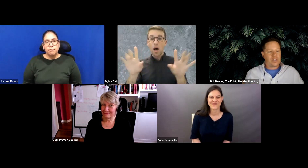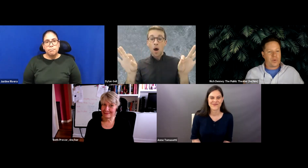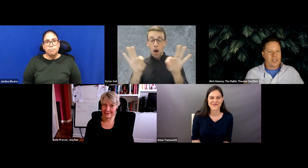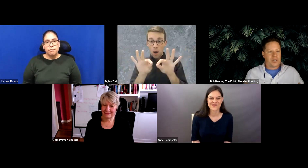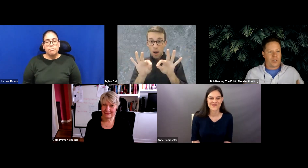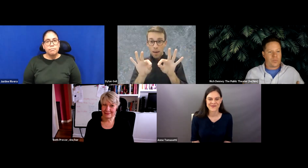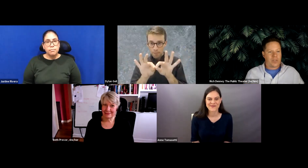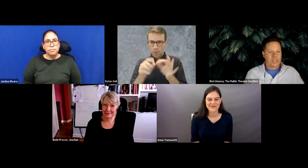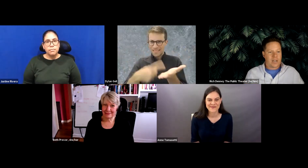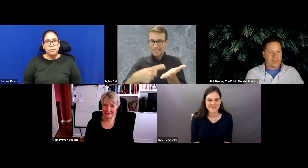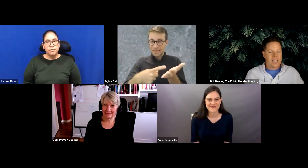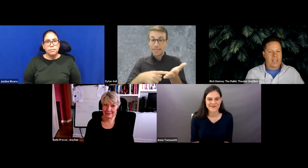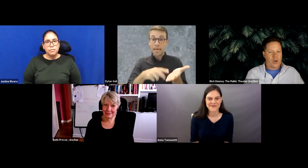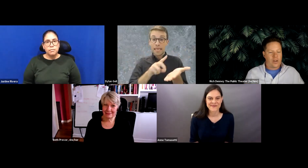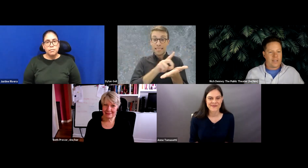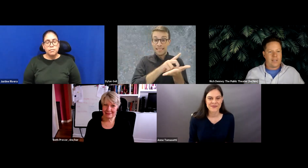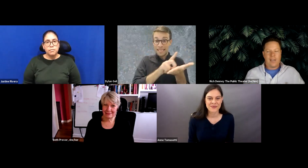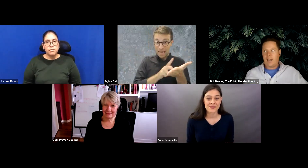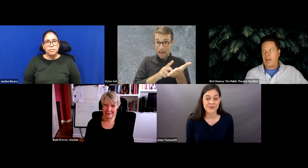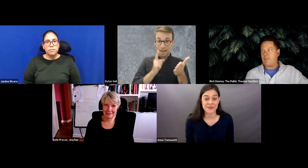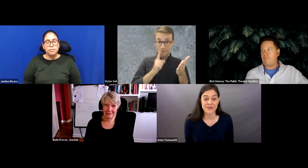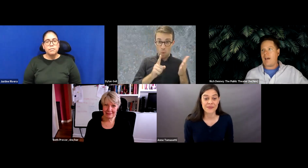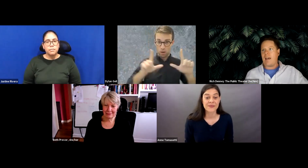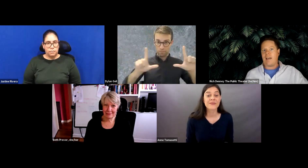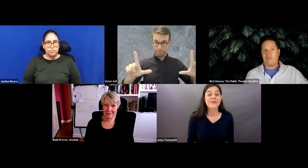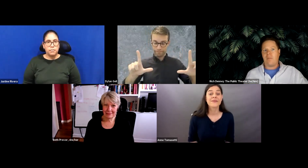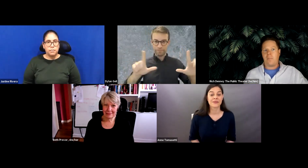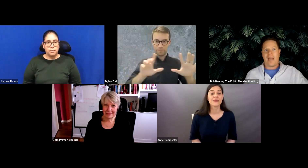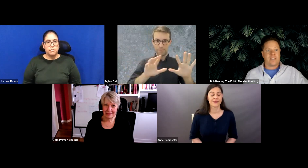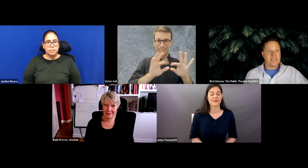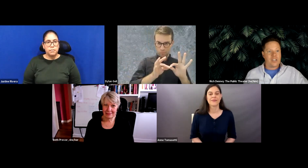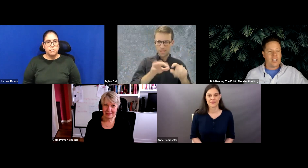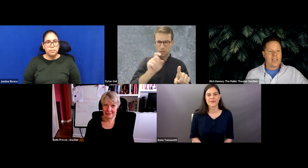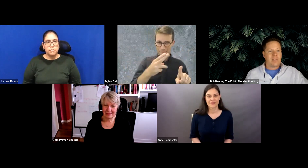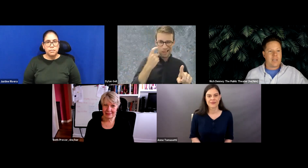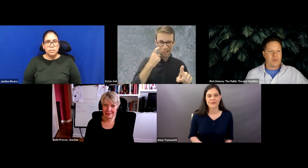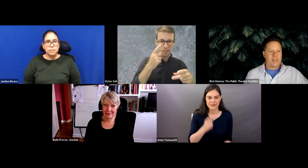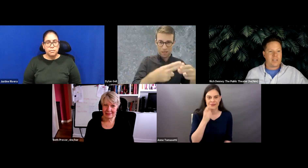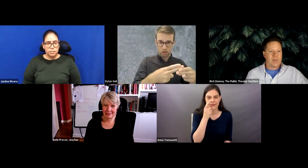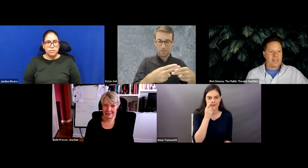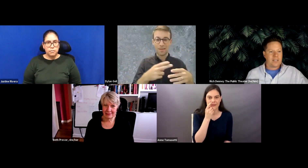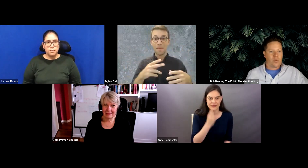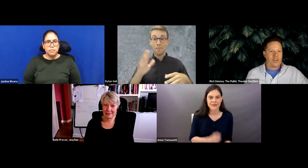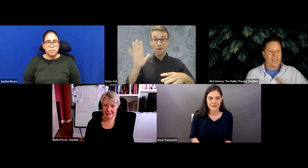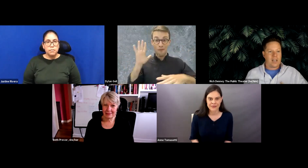interpretation, which Beth was kind of hitting on, about staging and being able to be in space. And so I want you to hit